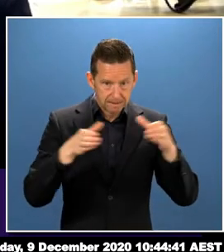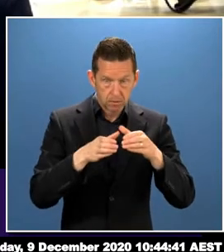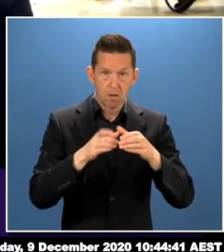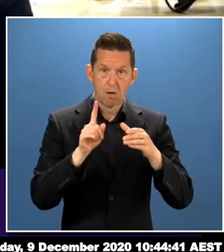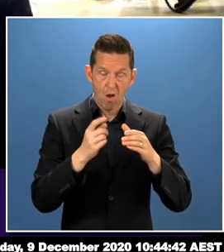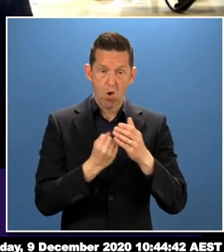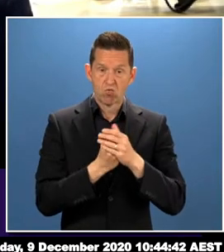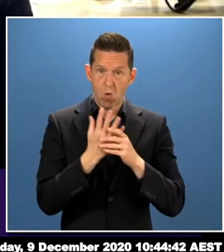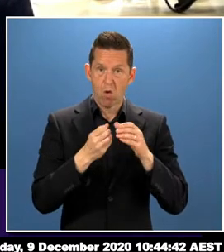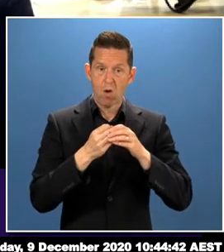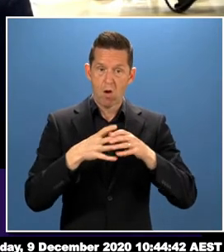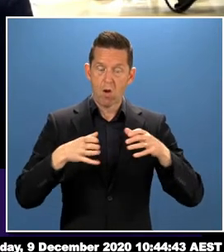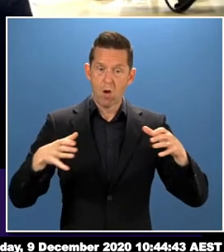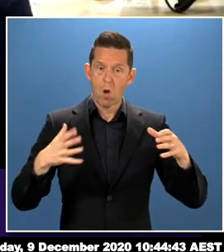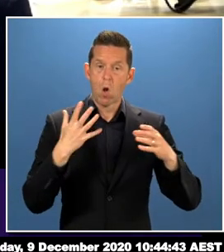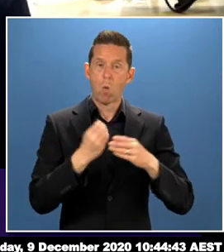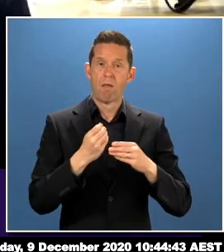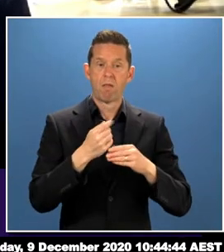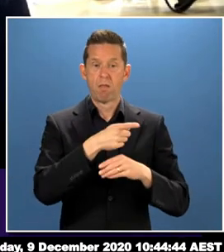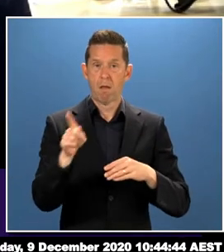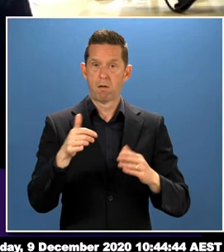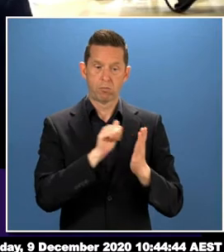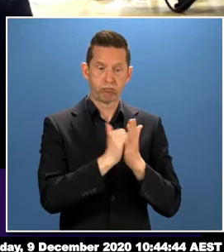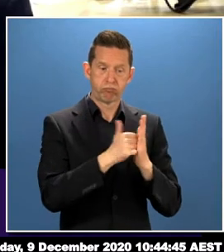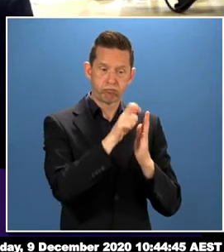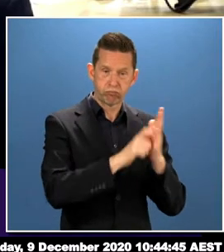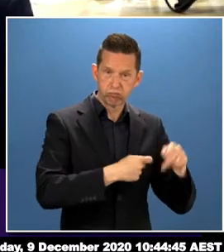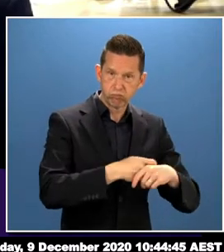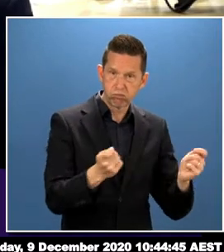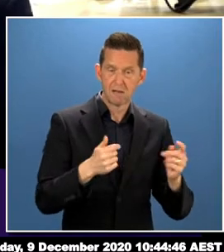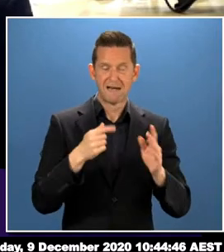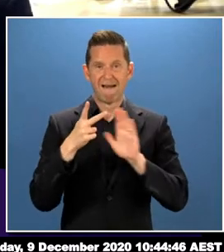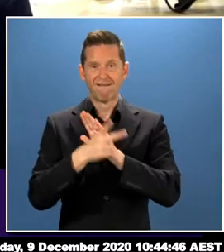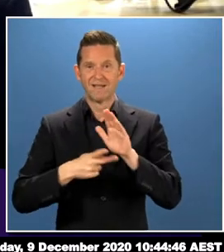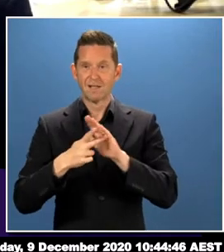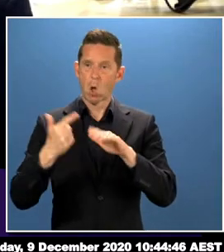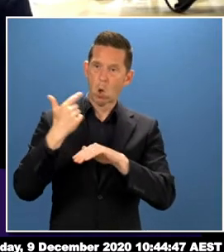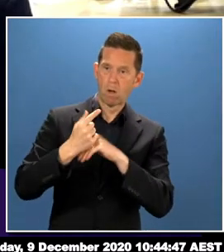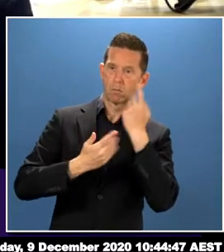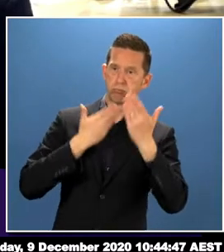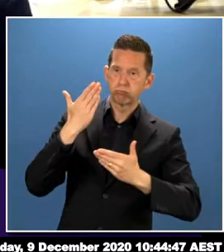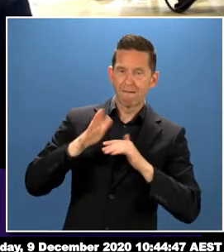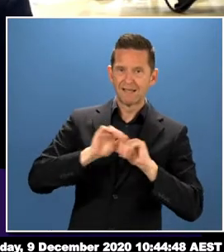We've released a couple of articles and videos and other people have reached out.